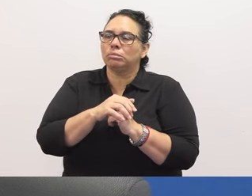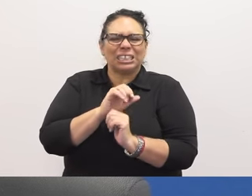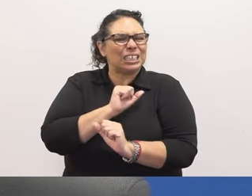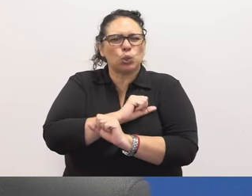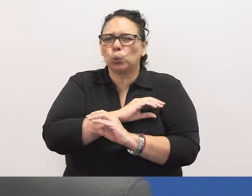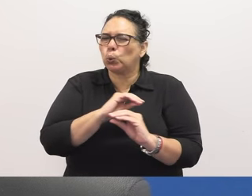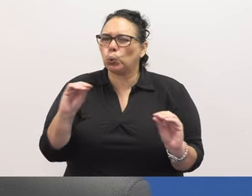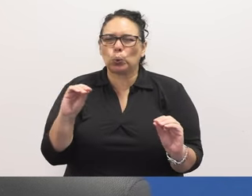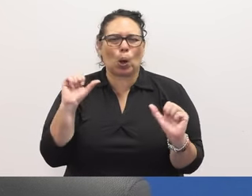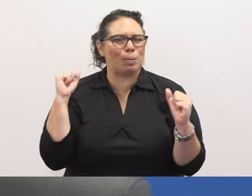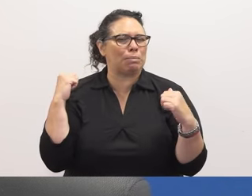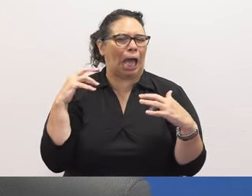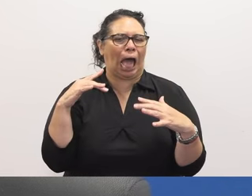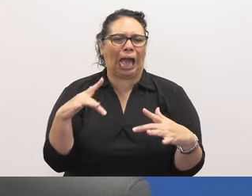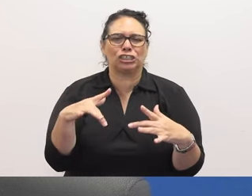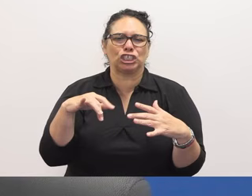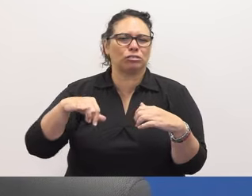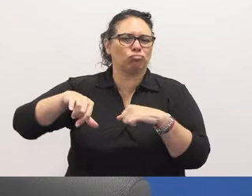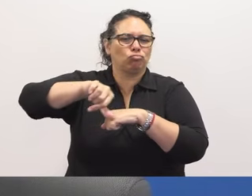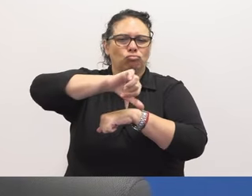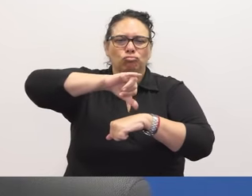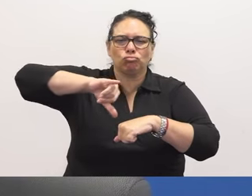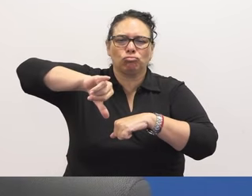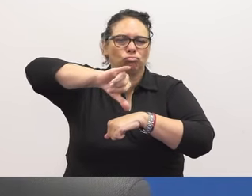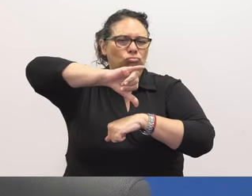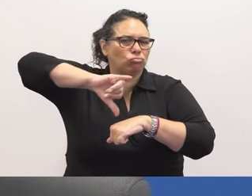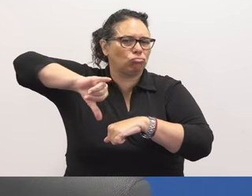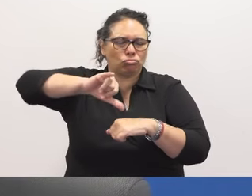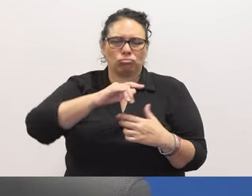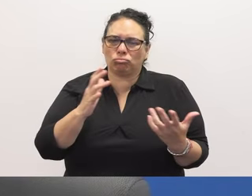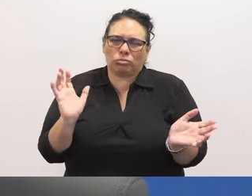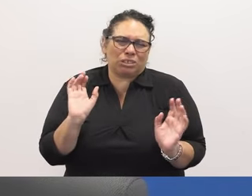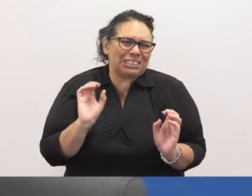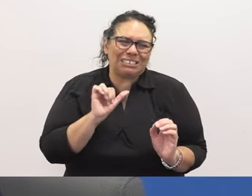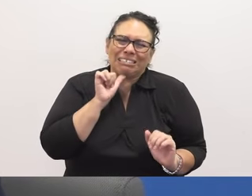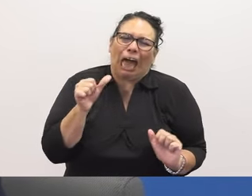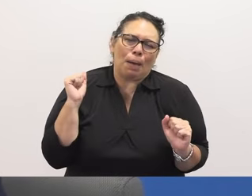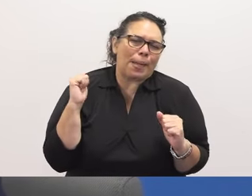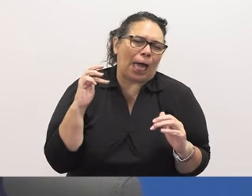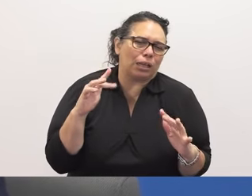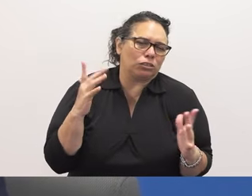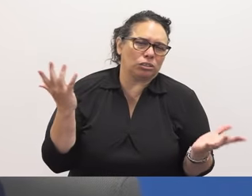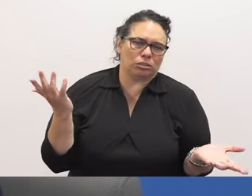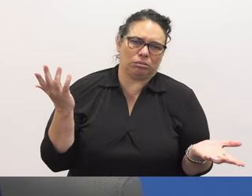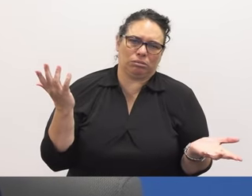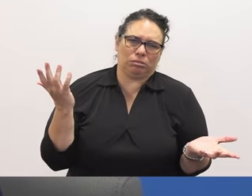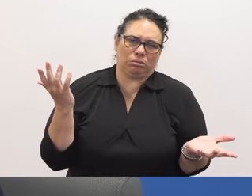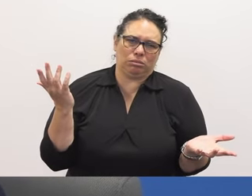this is not, there's no magic sauce to this, there's no magic wand. These are things that we can take from encouraging teachers